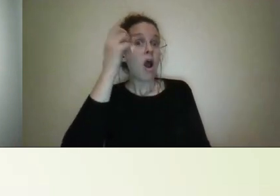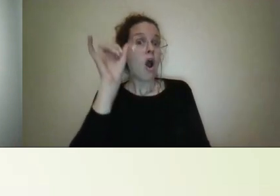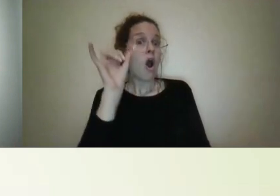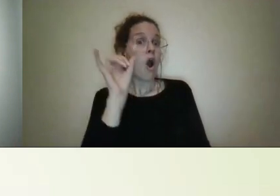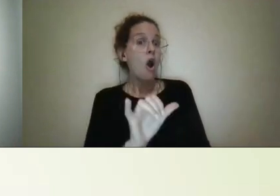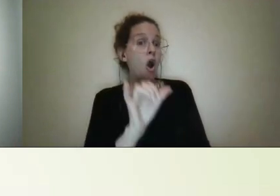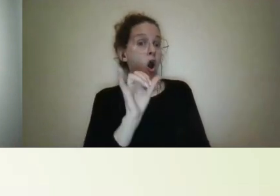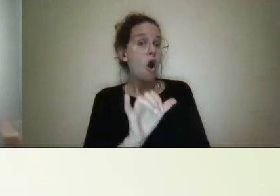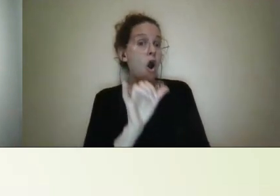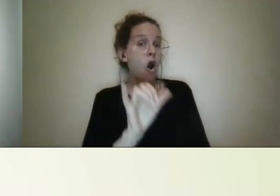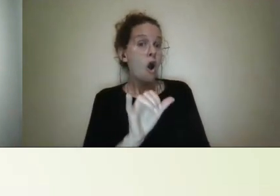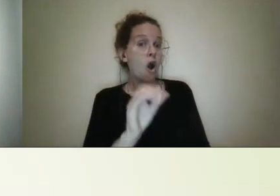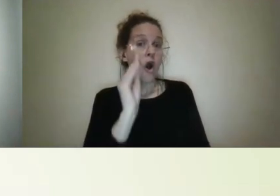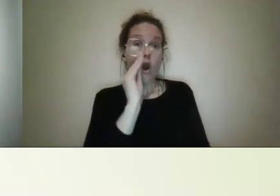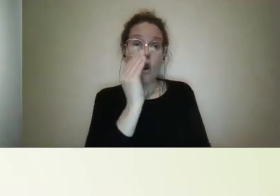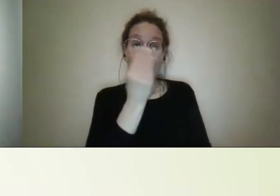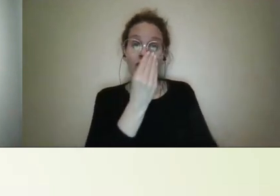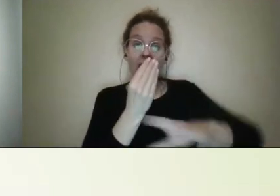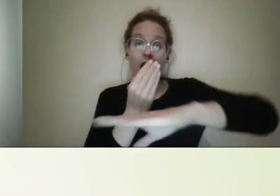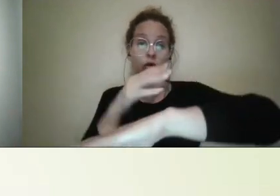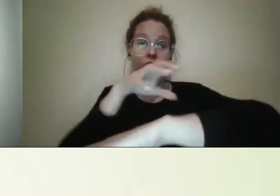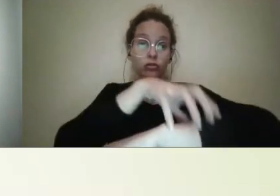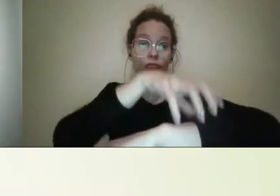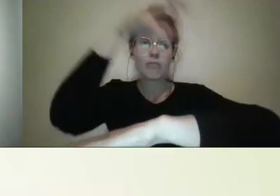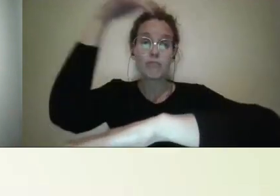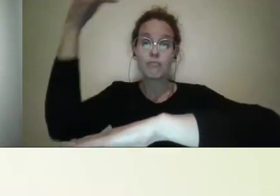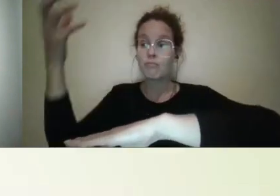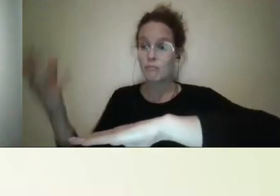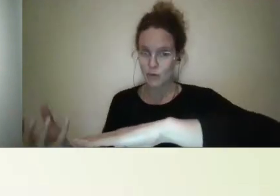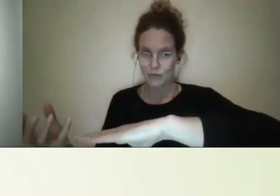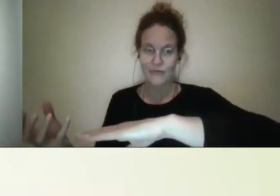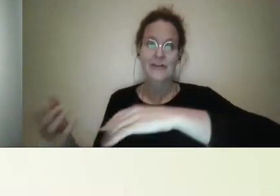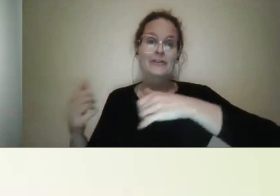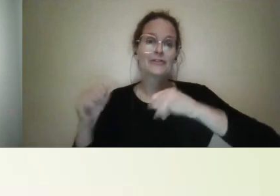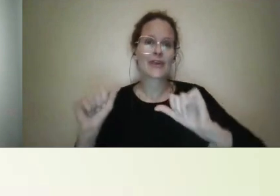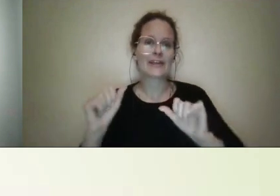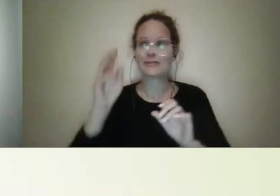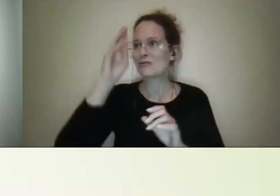flowers and then she had to come up with something else to keep us from bickering across the table.